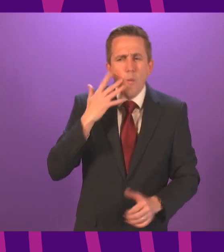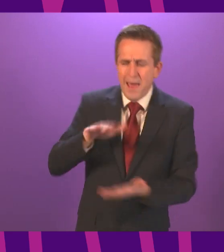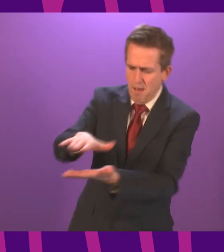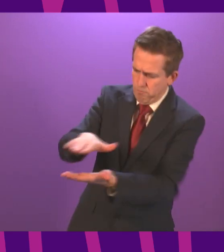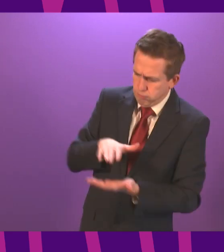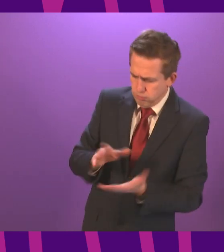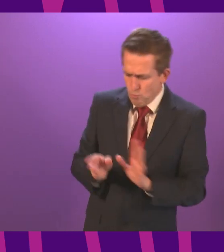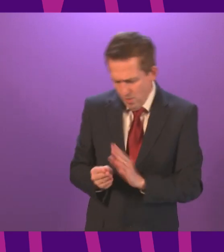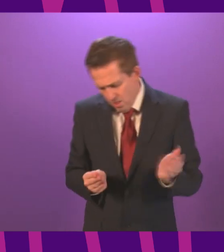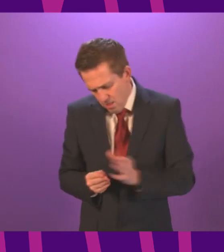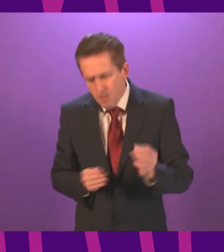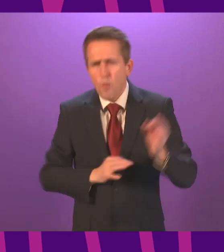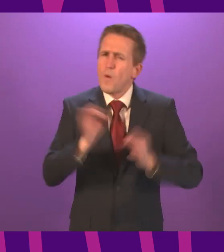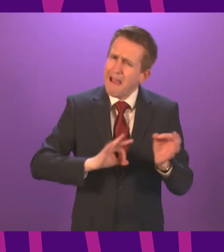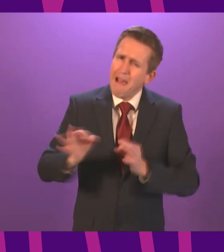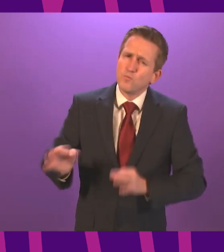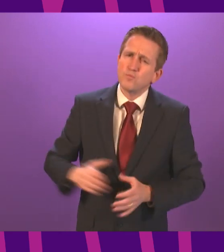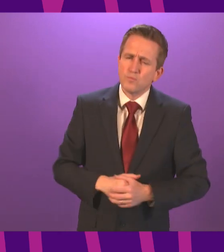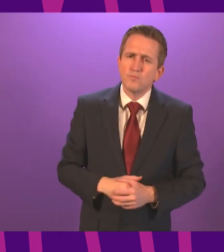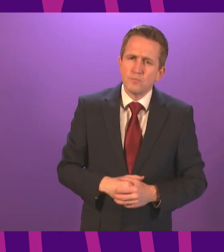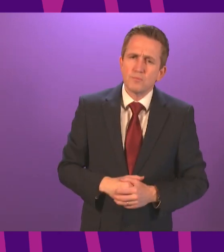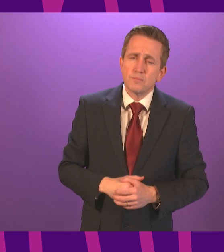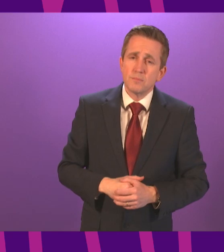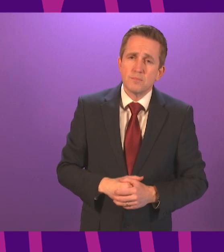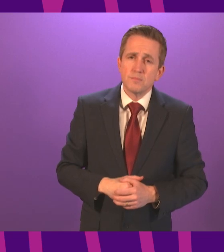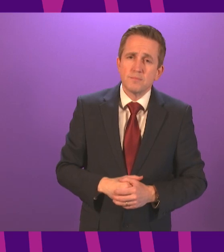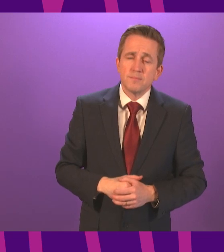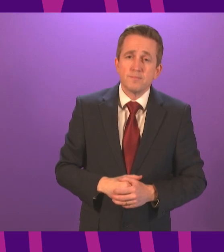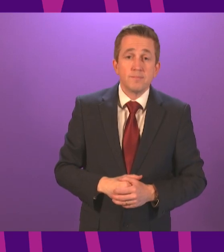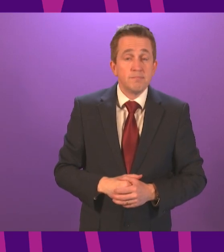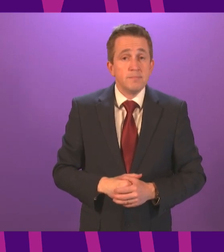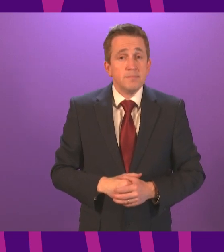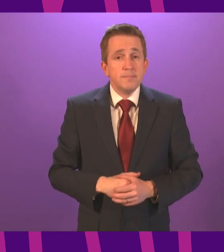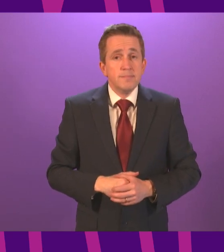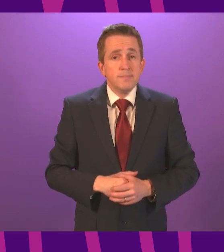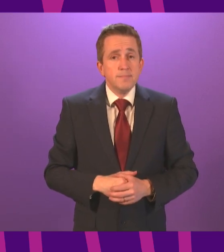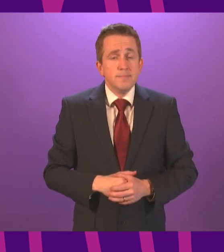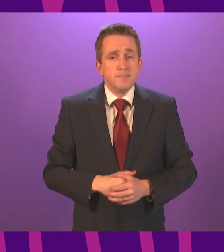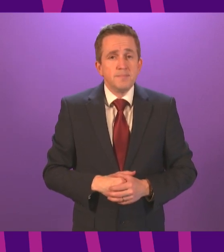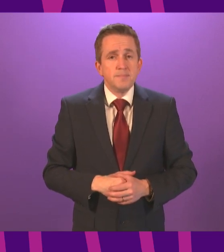What I know and have set out clearly is that in order for us even to reach the space of